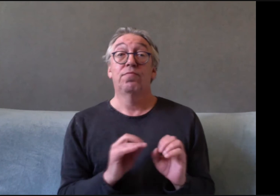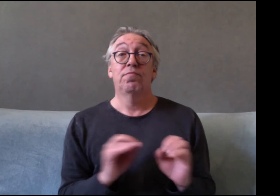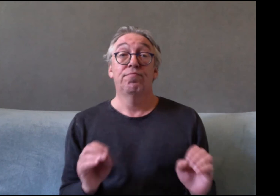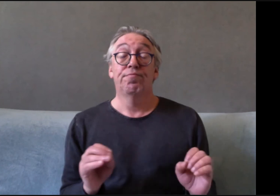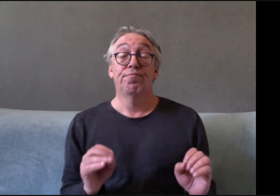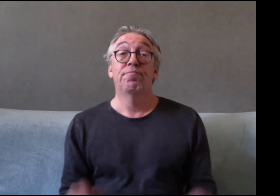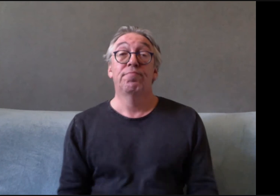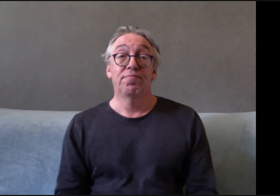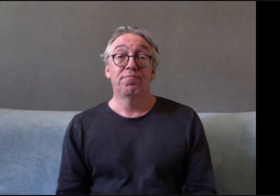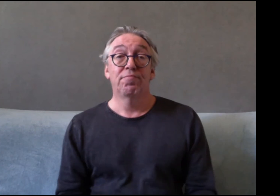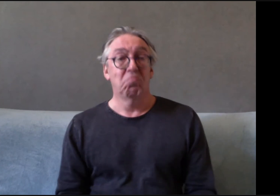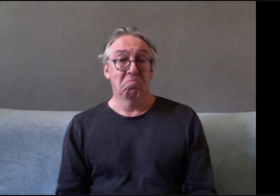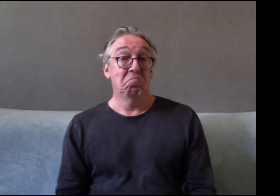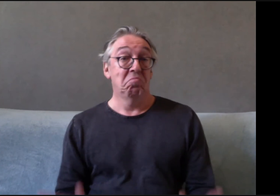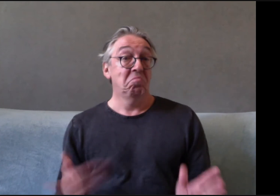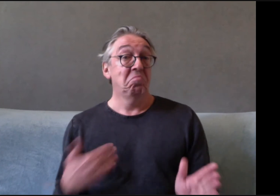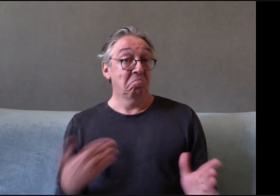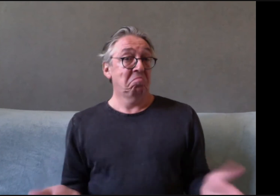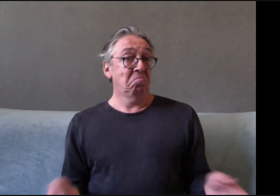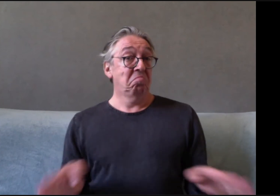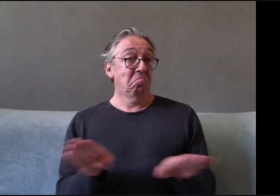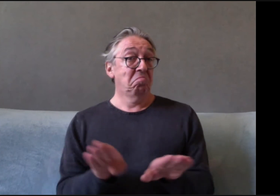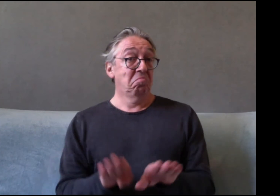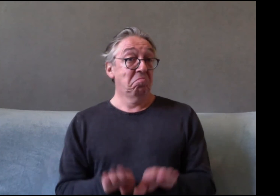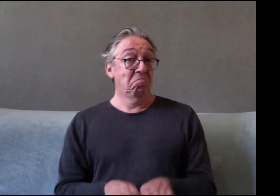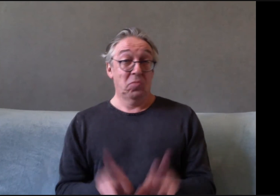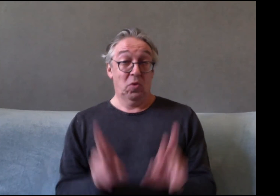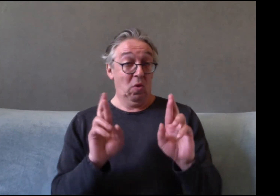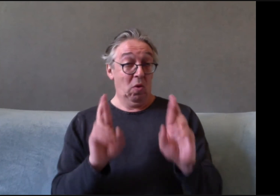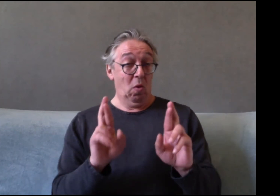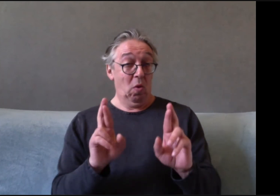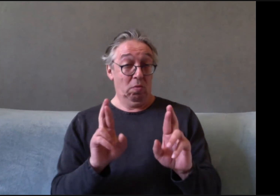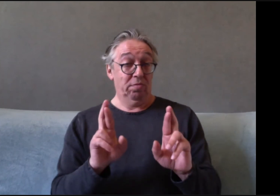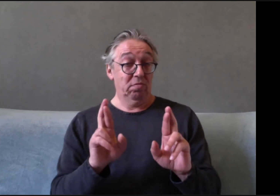I hope this is all a bit clear. Thank you for your attention.